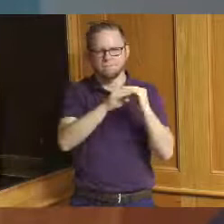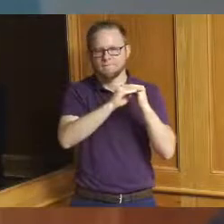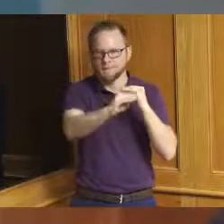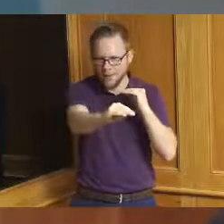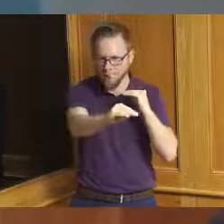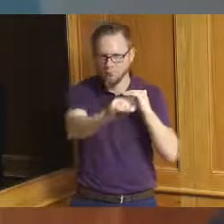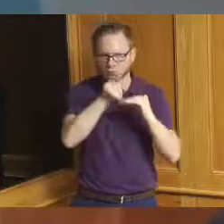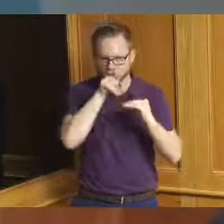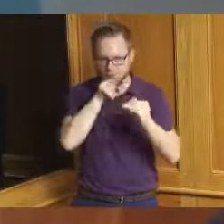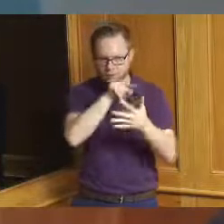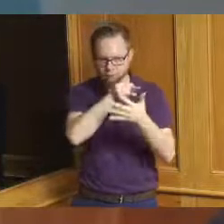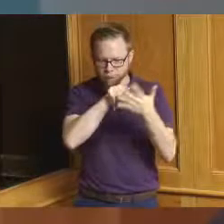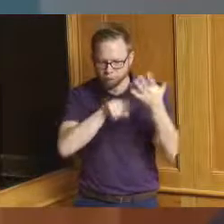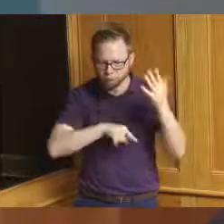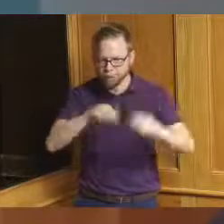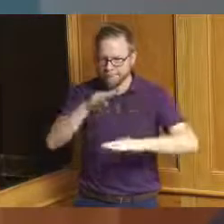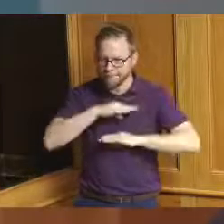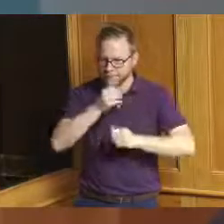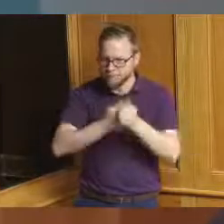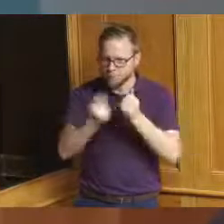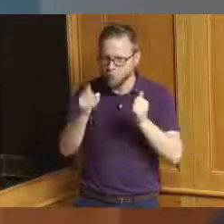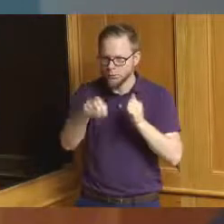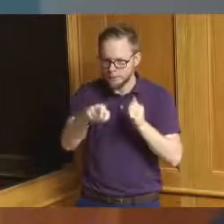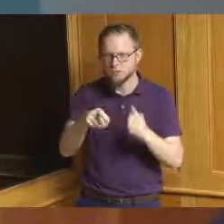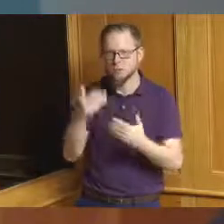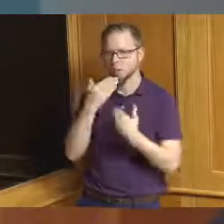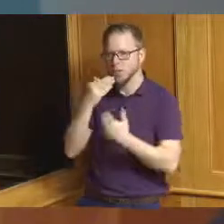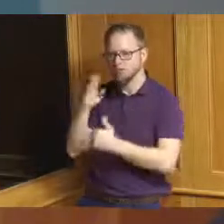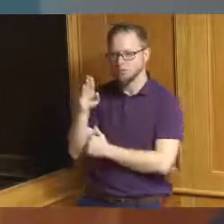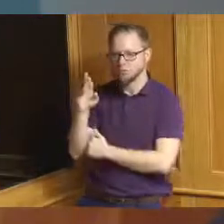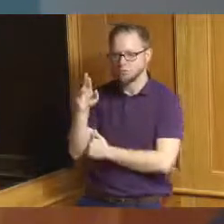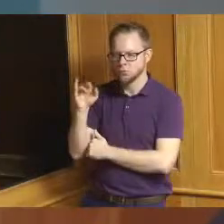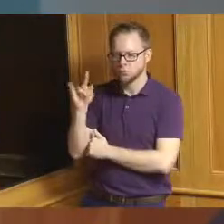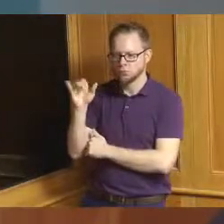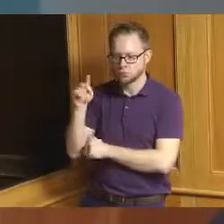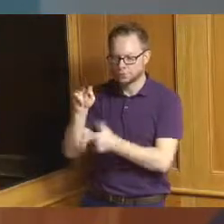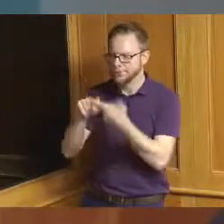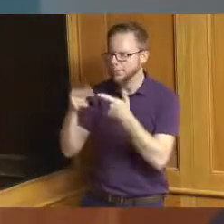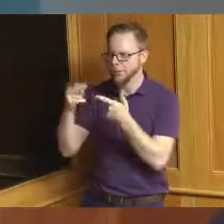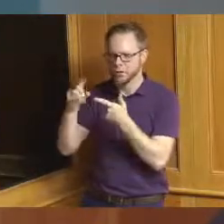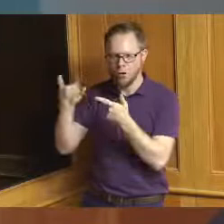administrator to you know Bridget and comms and Holly Christmann and all the rest we we just could